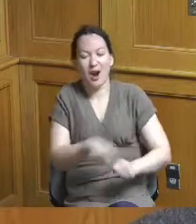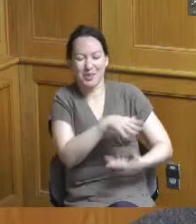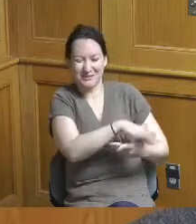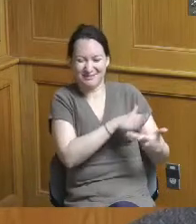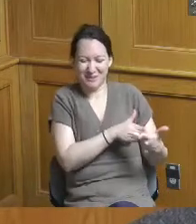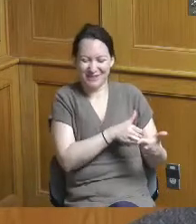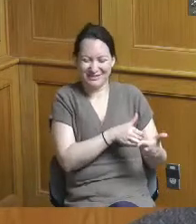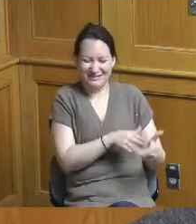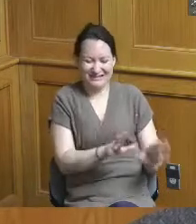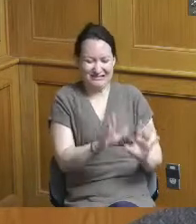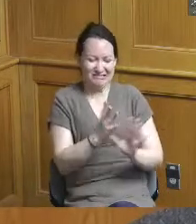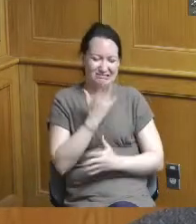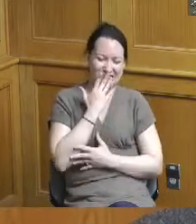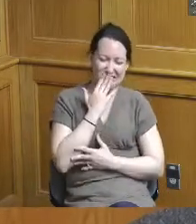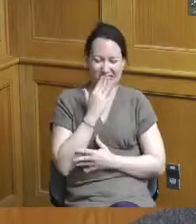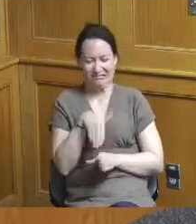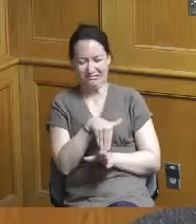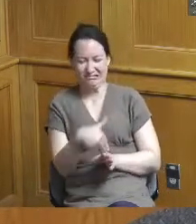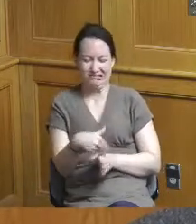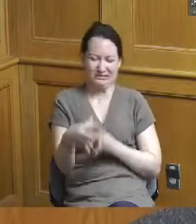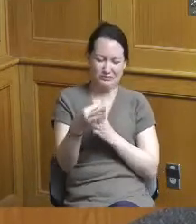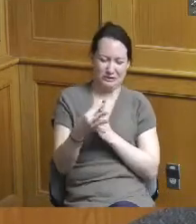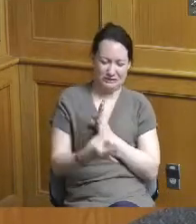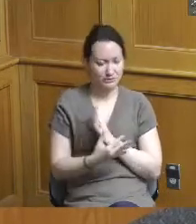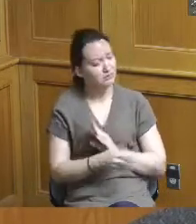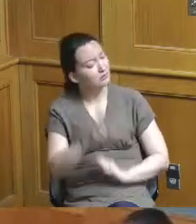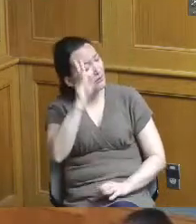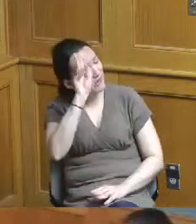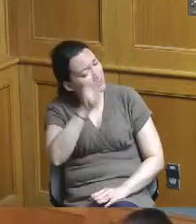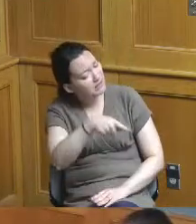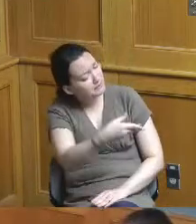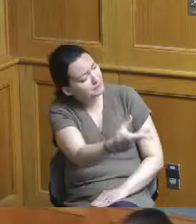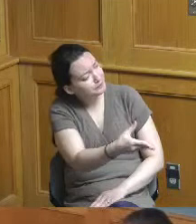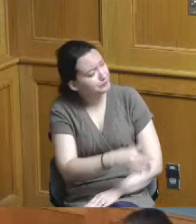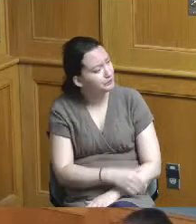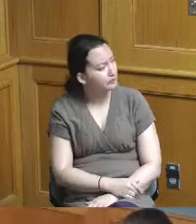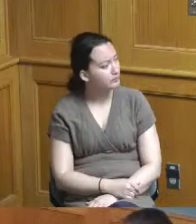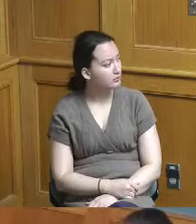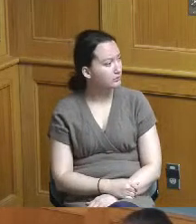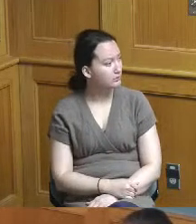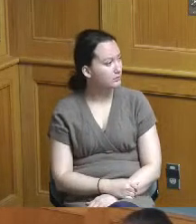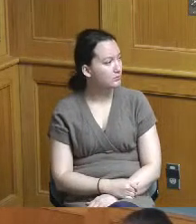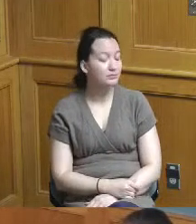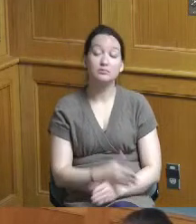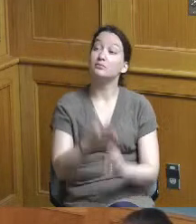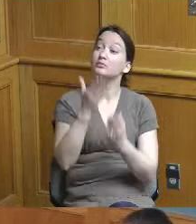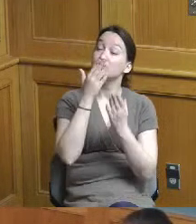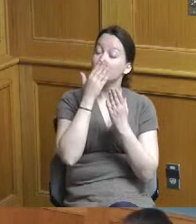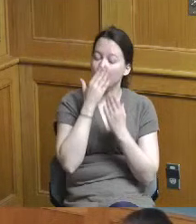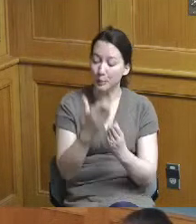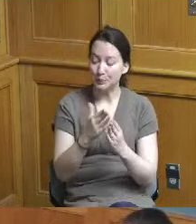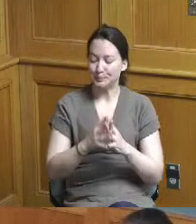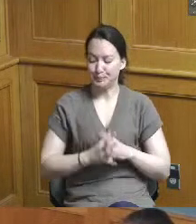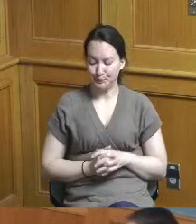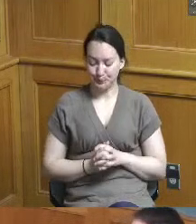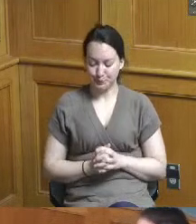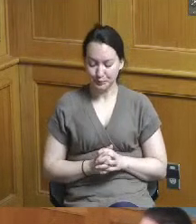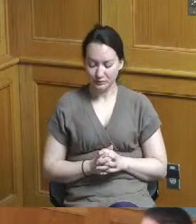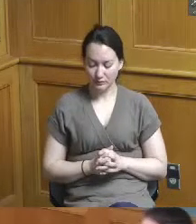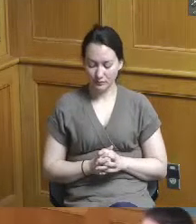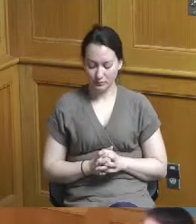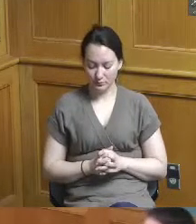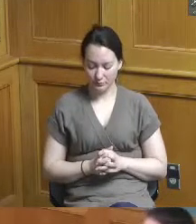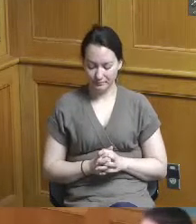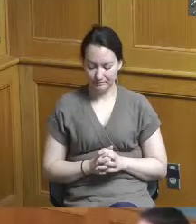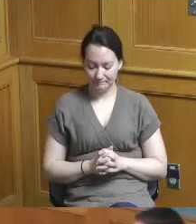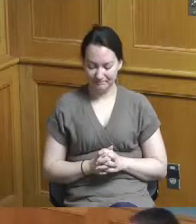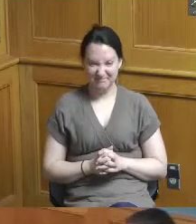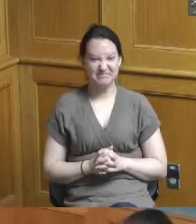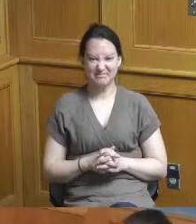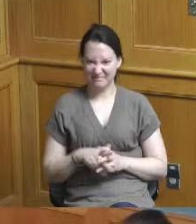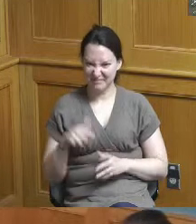still evaluating the options so Vice President Reece thank you I guess I have several concerns